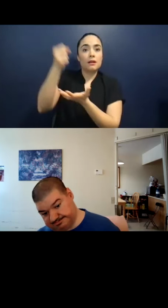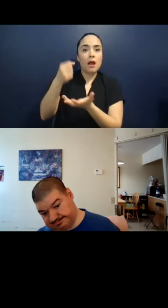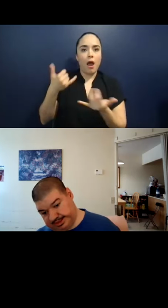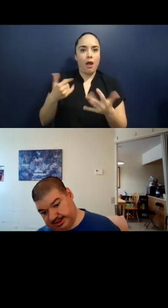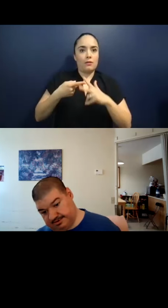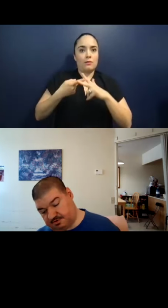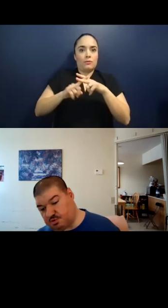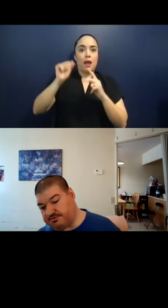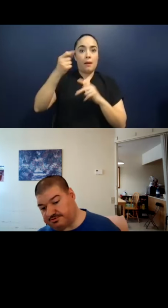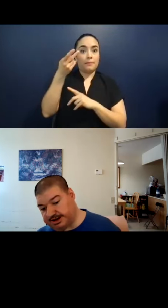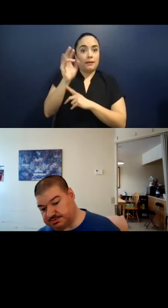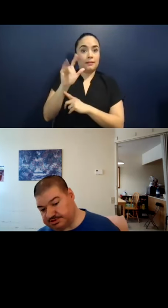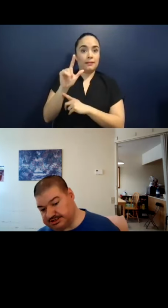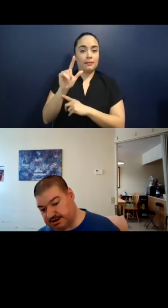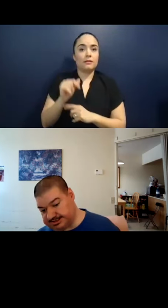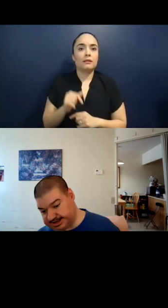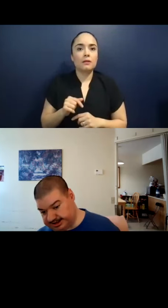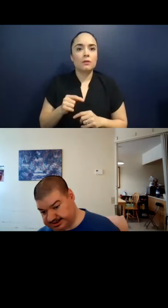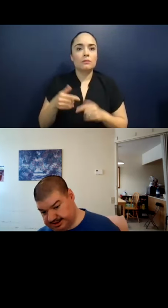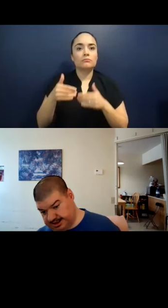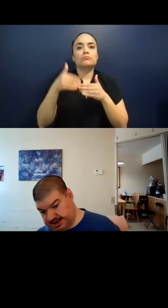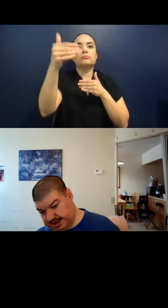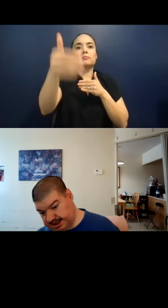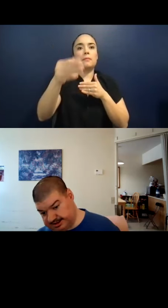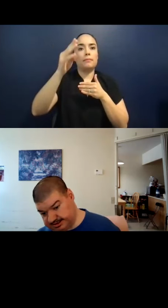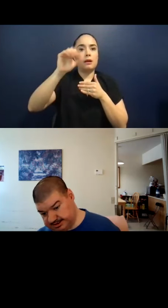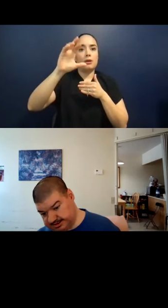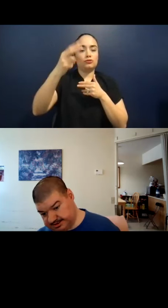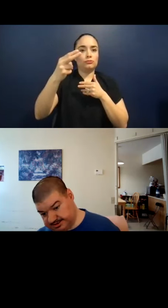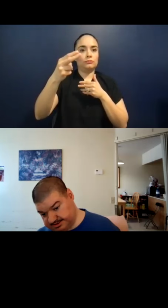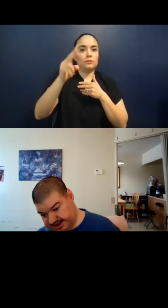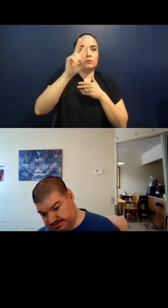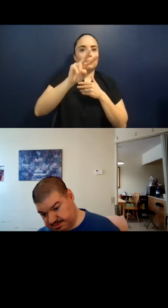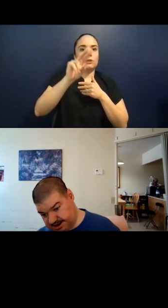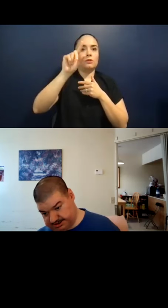specific disabilities , specific organizations . That initiative will run from April of this year to March